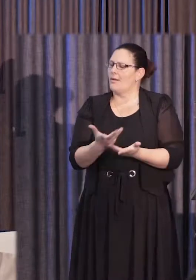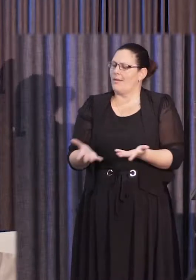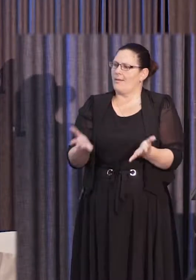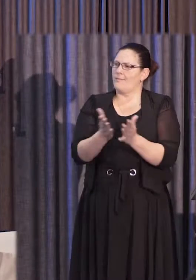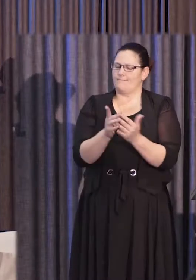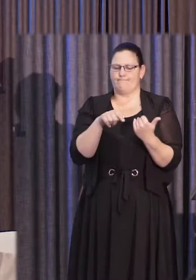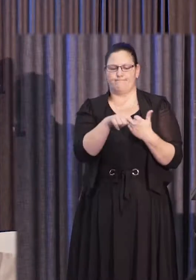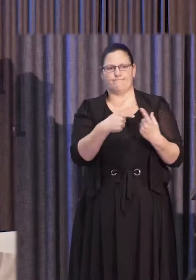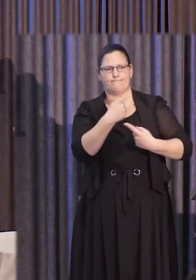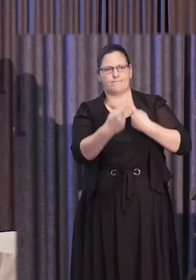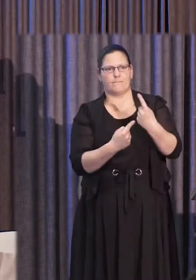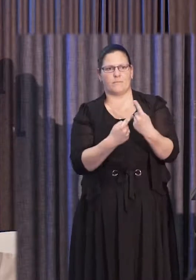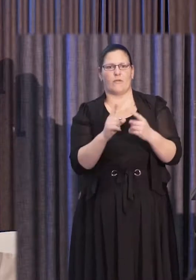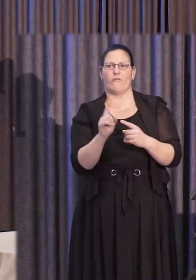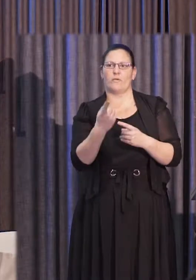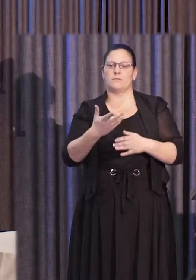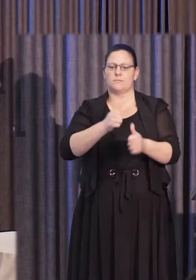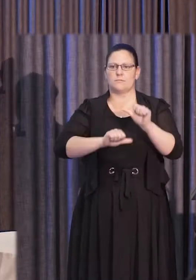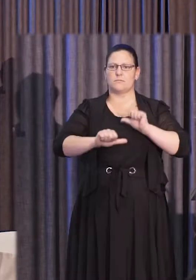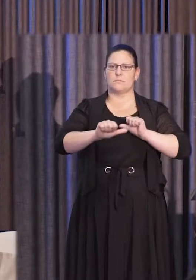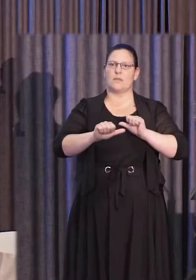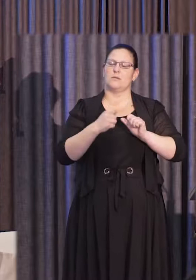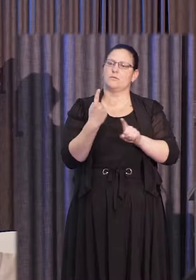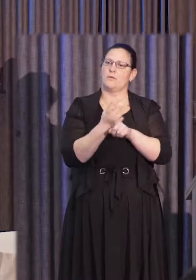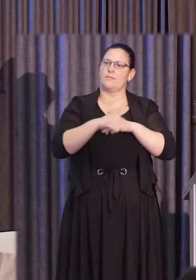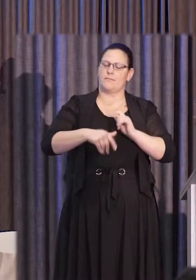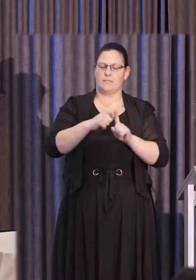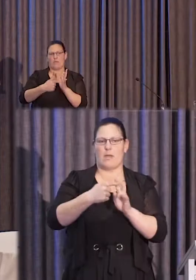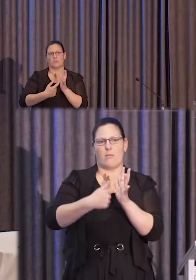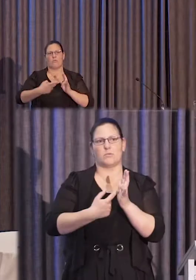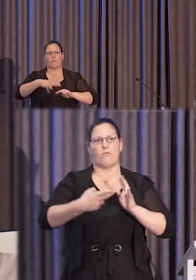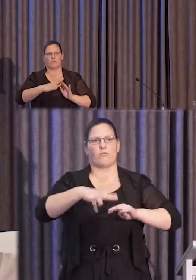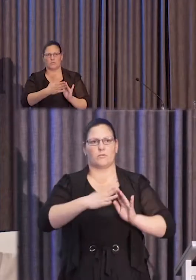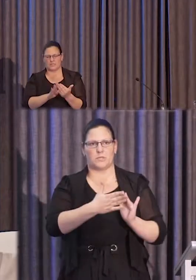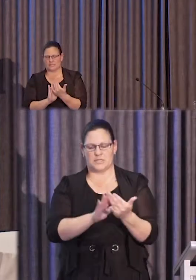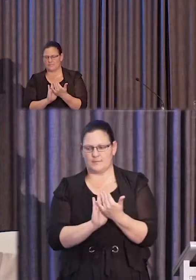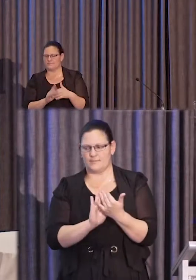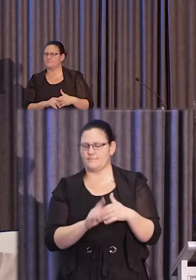about the Department of Communities. So, the Department of Communities was created in 2017, yep